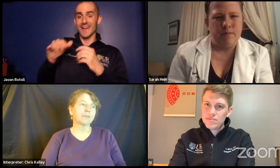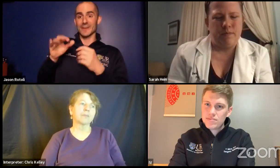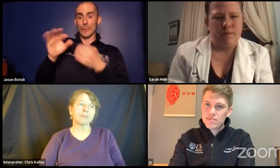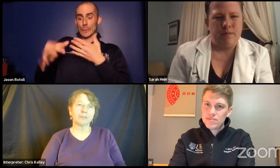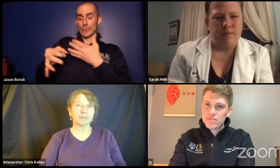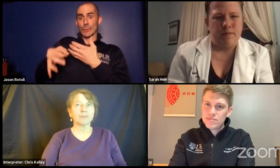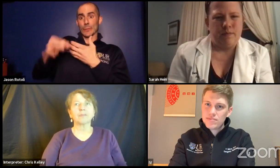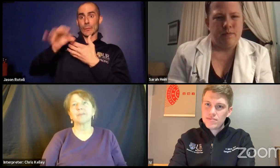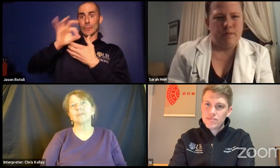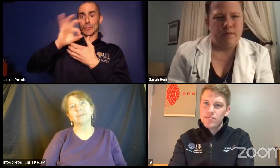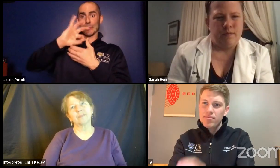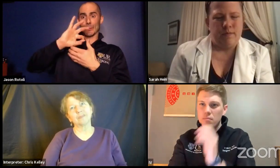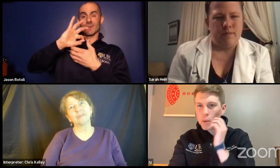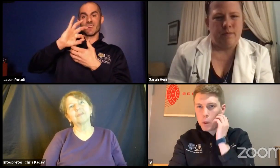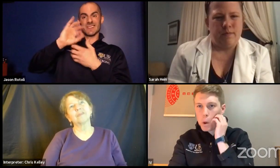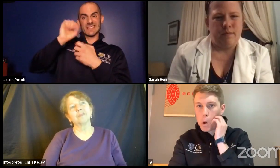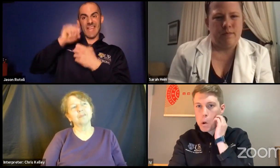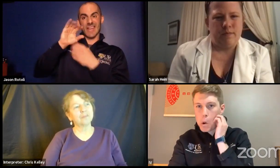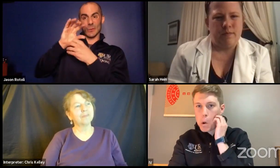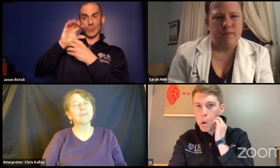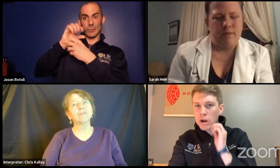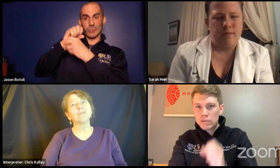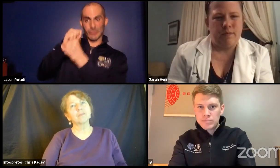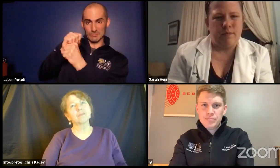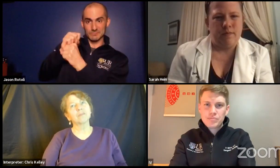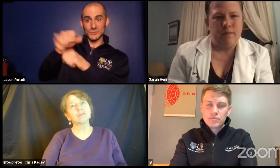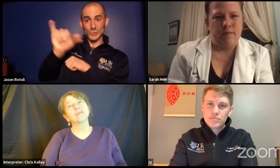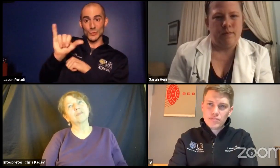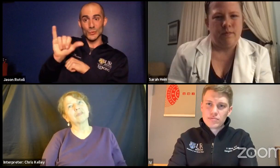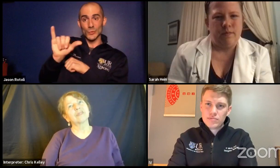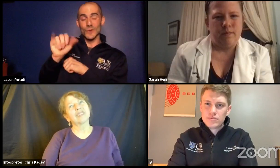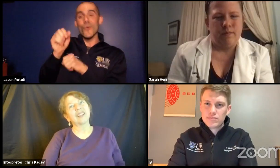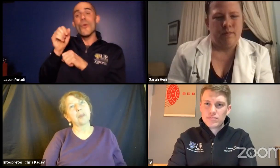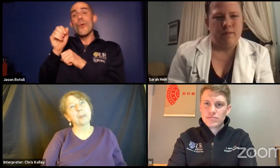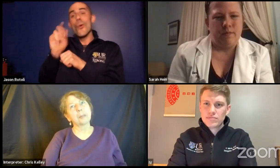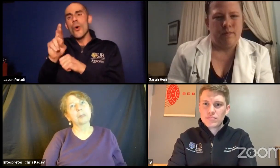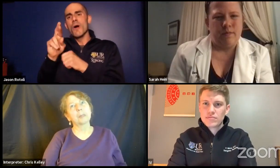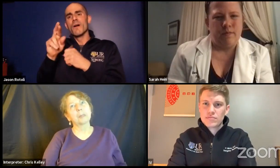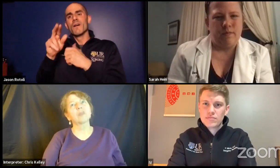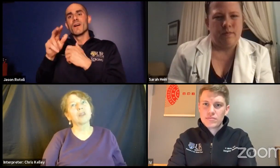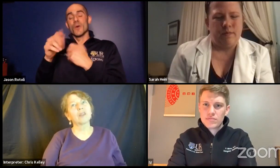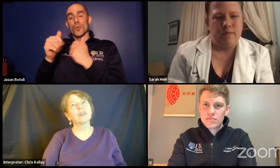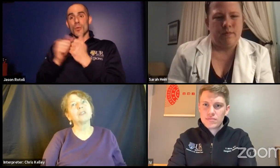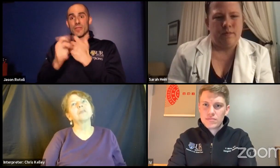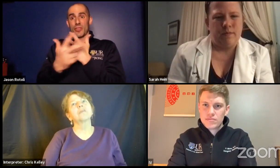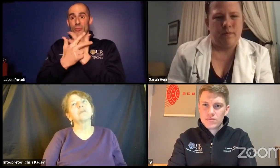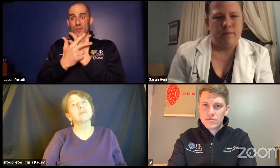negligible before but now it is serious. So, yes, go and get those checked out.